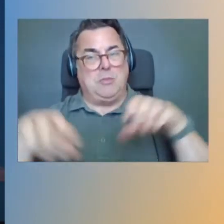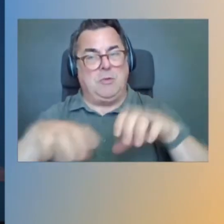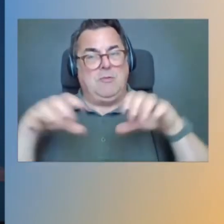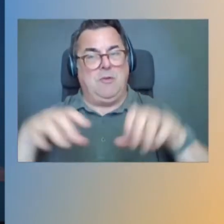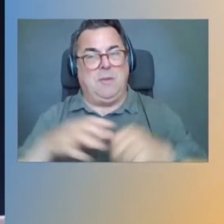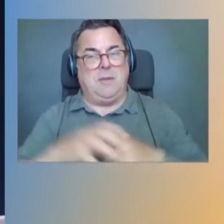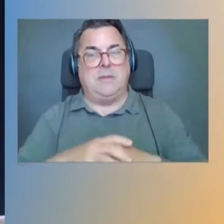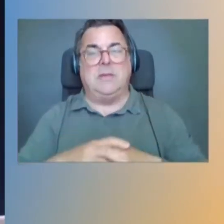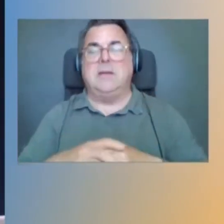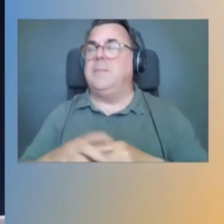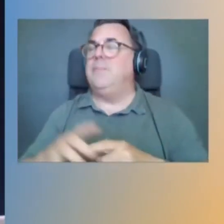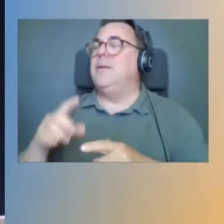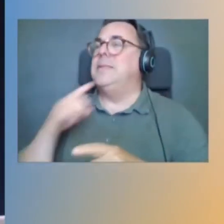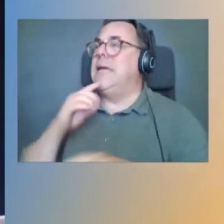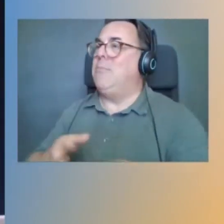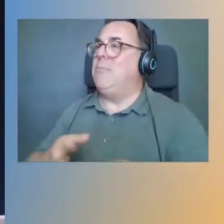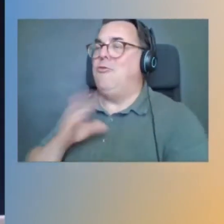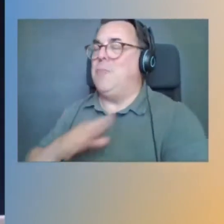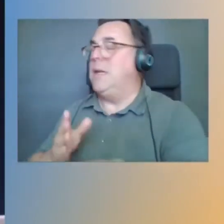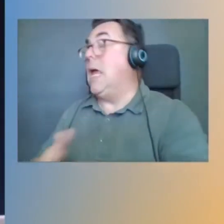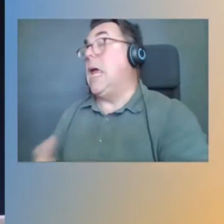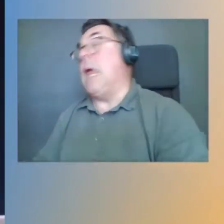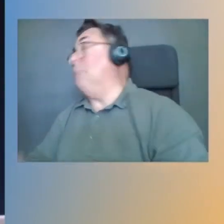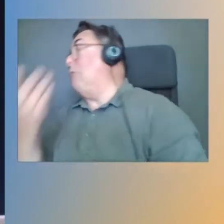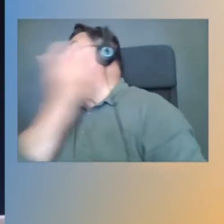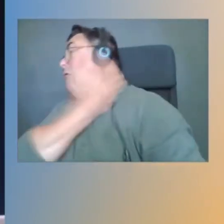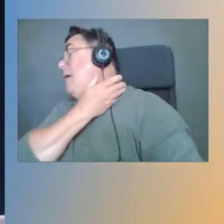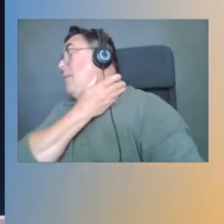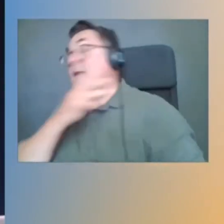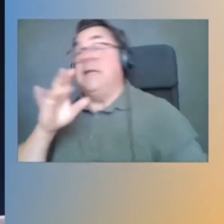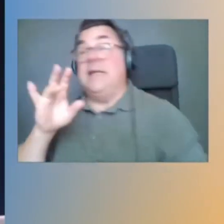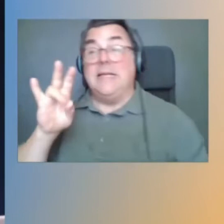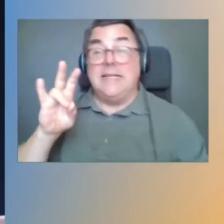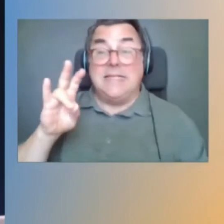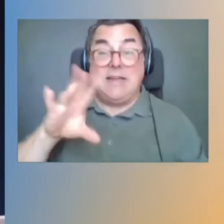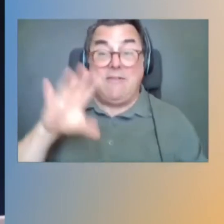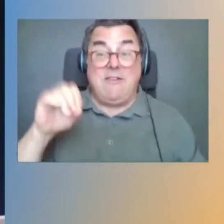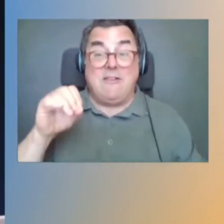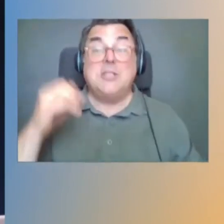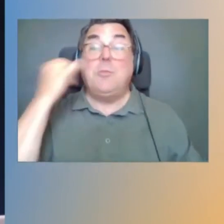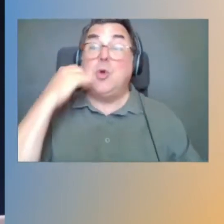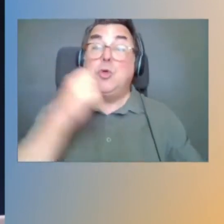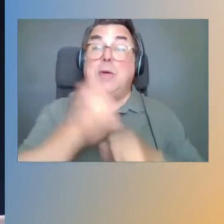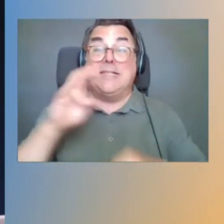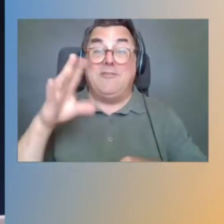and at 75%, I mean, if you've got a 75% raise, you would consider it that, right?